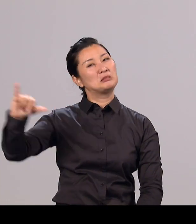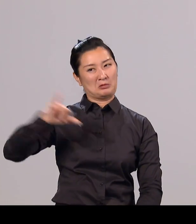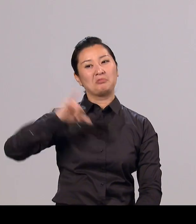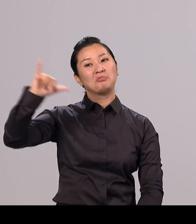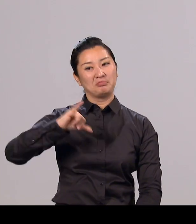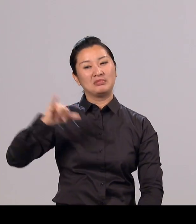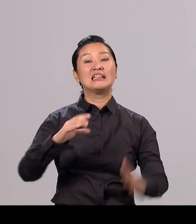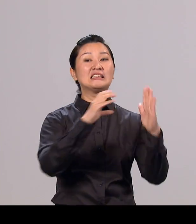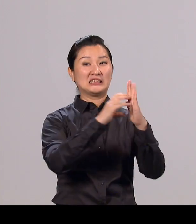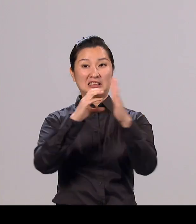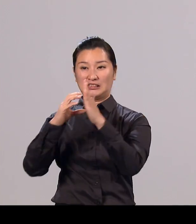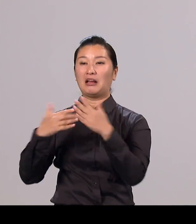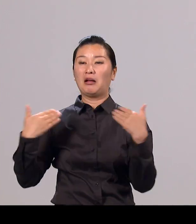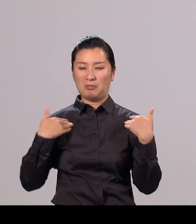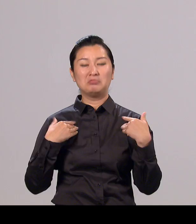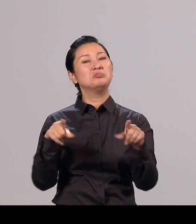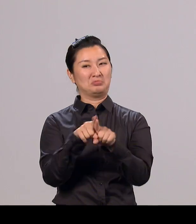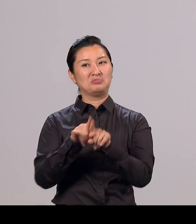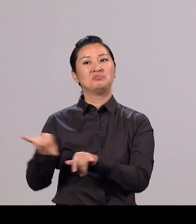They are disrupting the taxi industry.